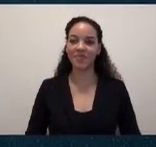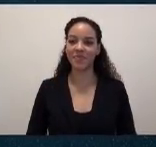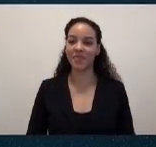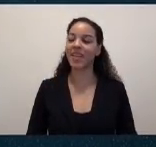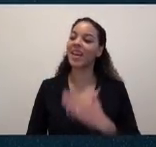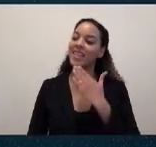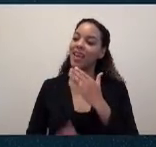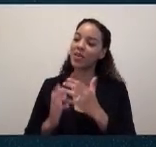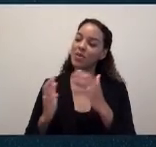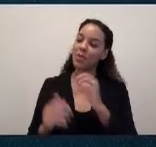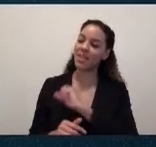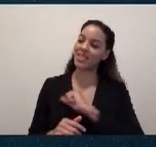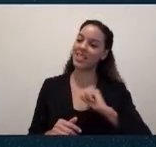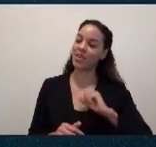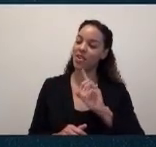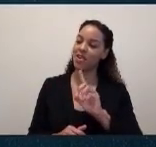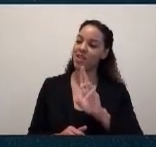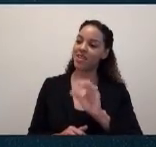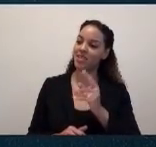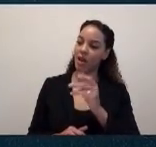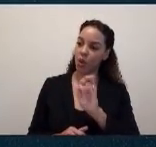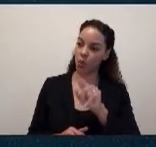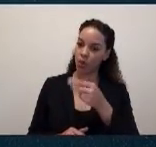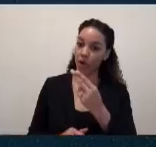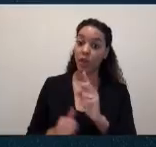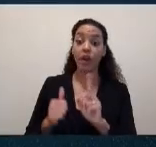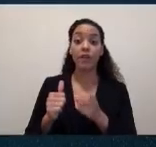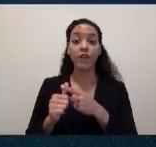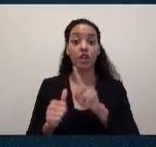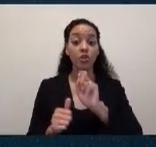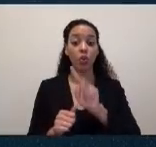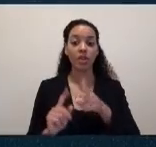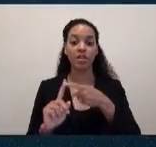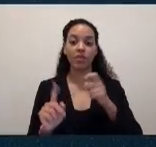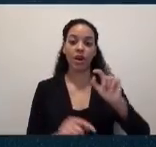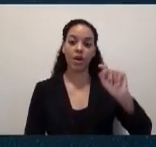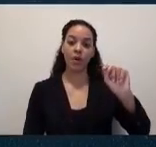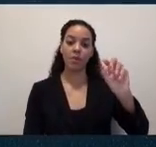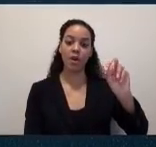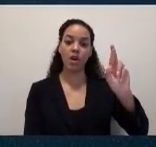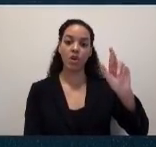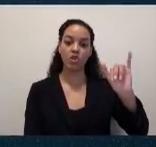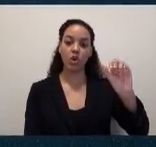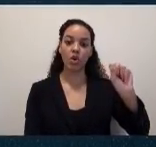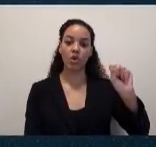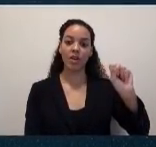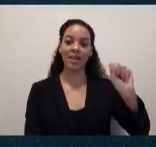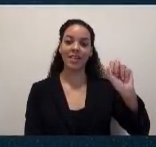Our first question today is from Tori Snyder, a small business owner and single mother in Pittsburgh.